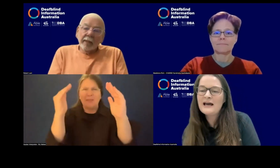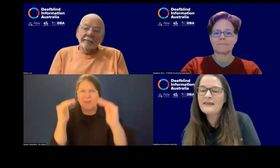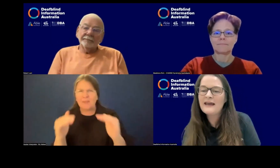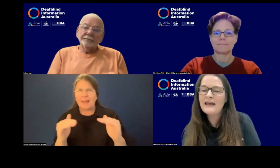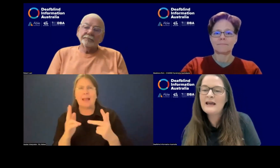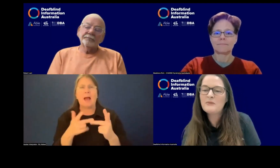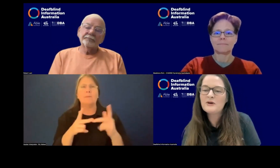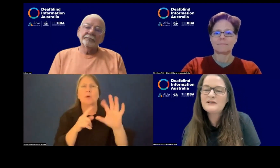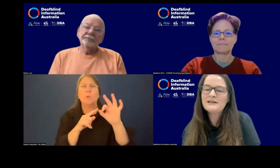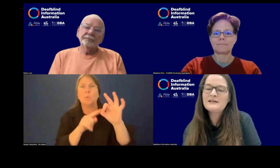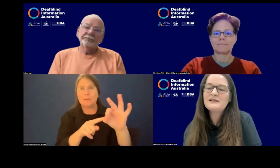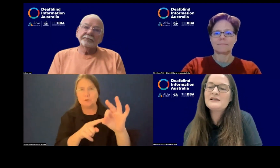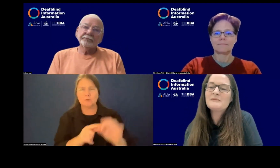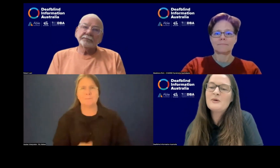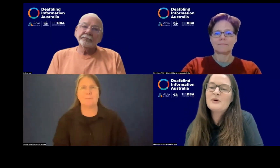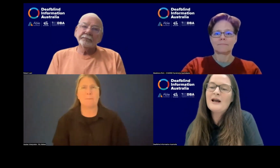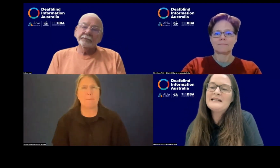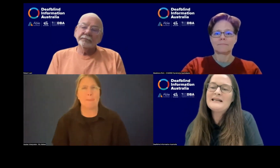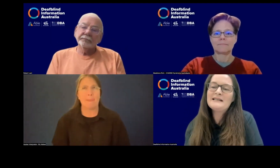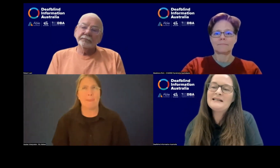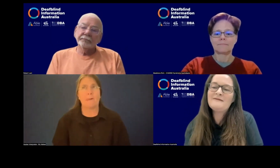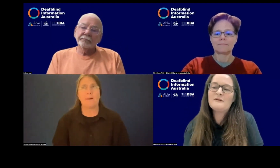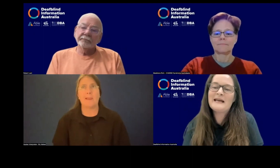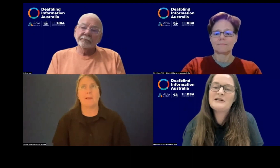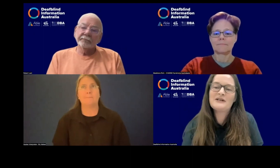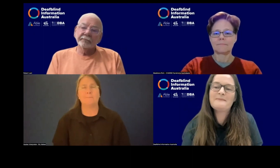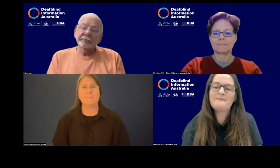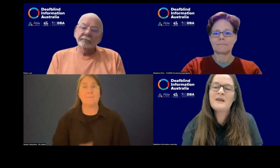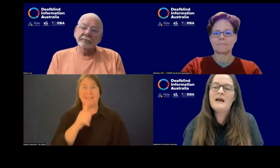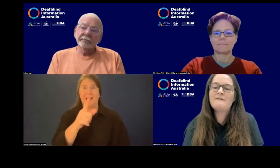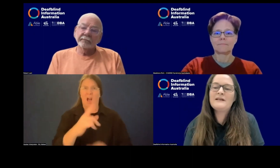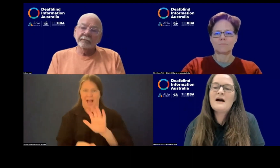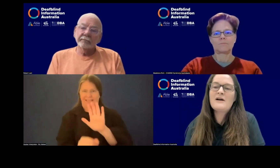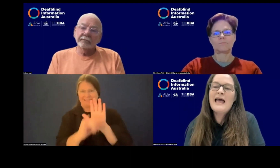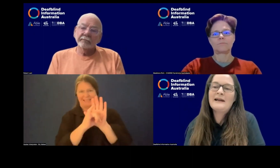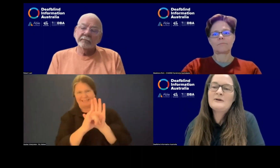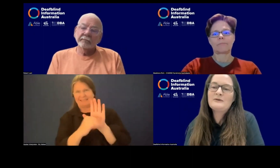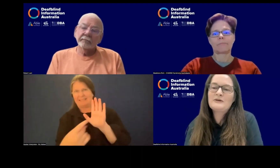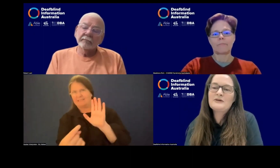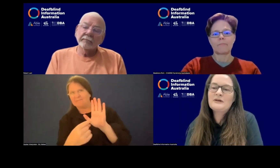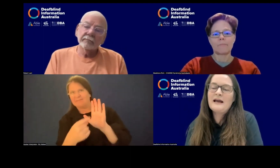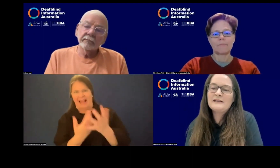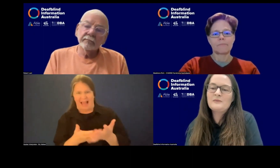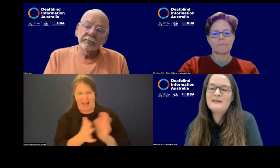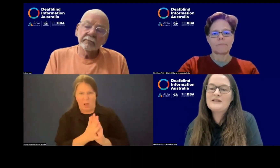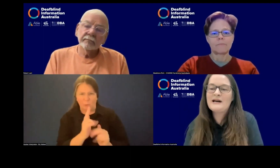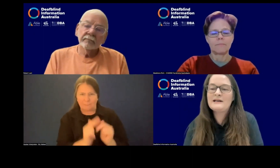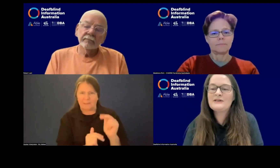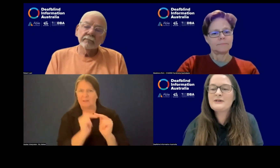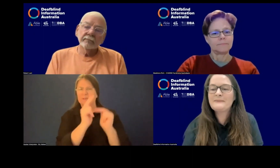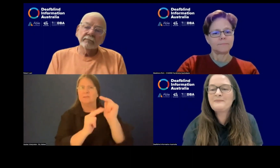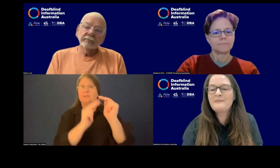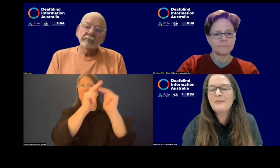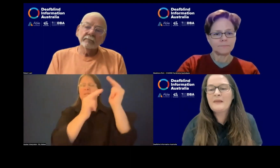Are there processes to support identity formation for young adults with CHARGE?